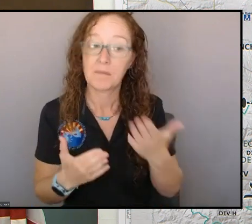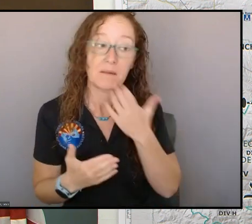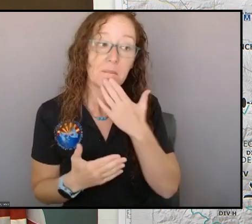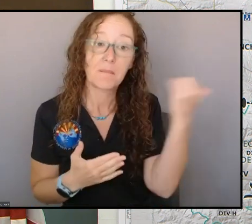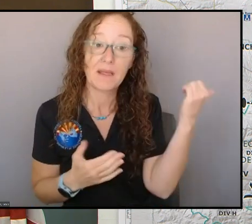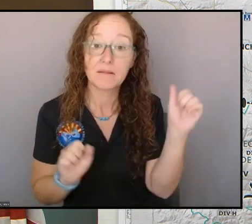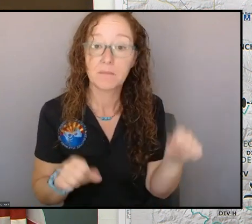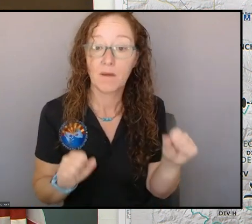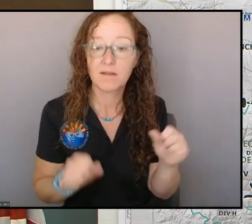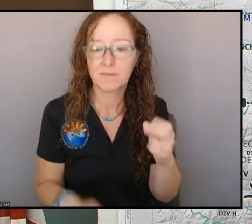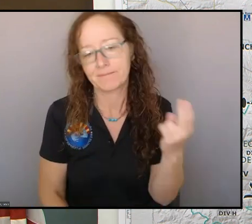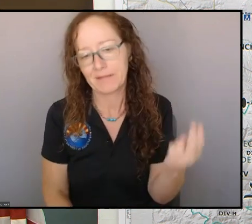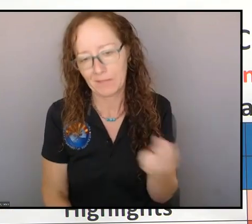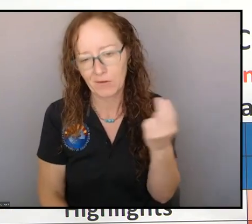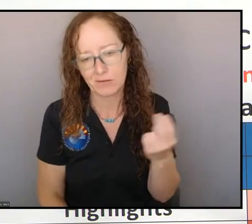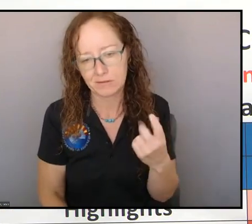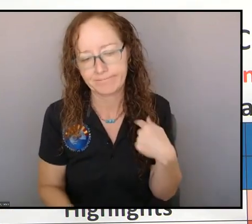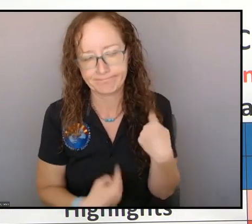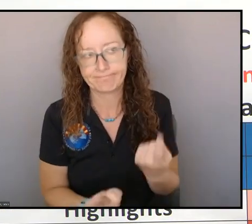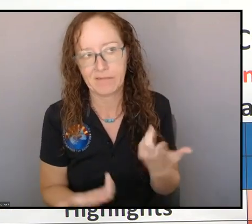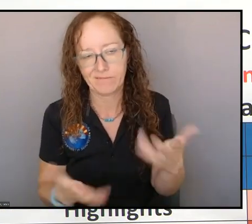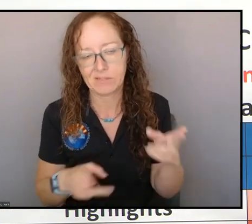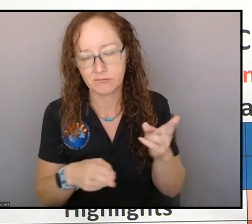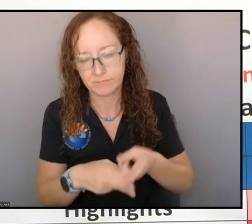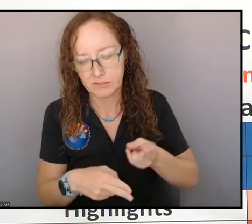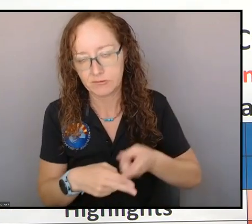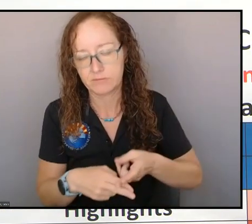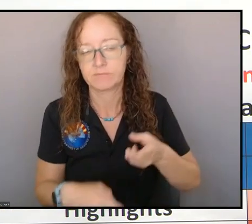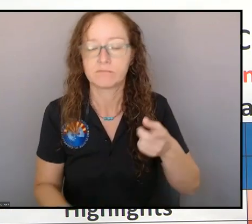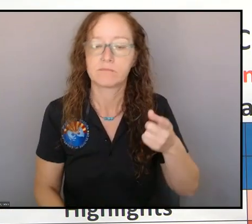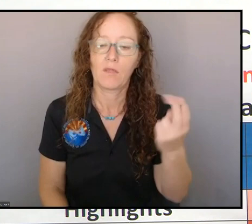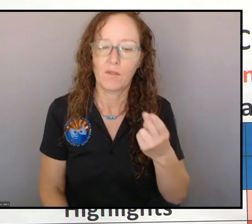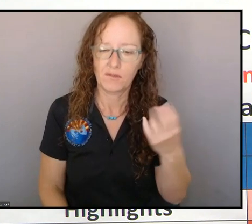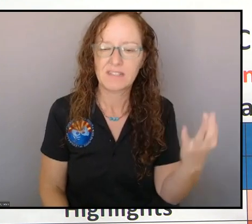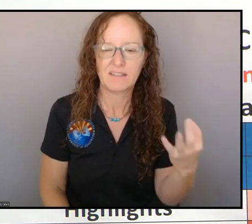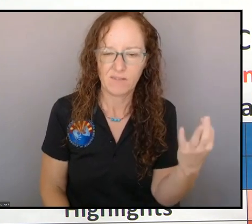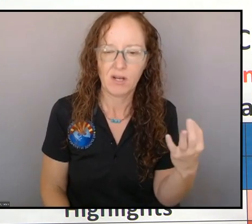and Friday. It's looking like a similar setup to what we had